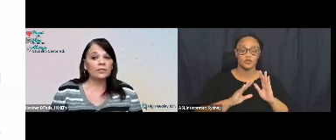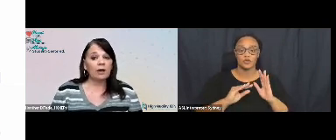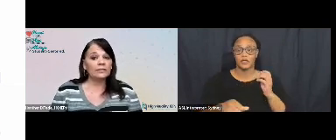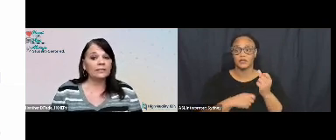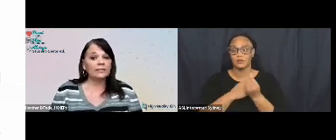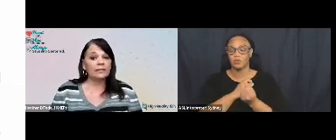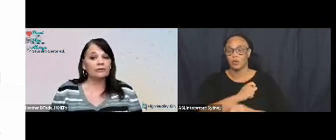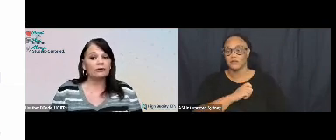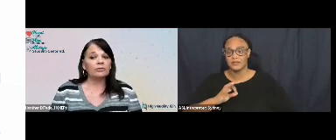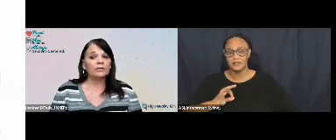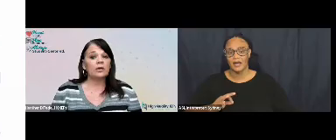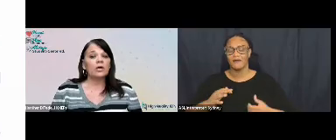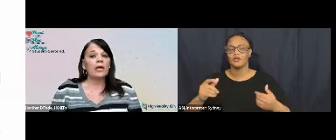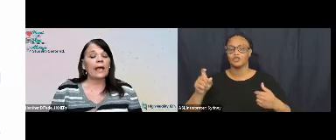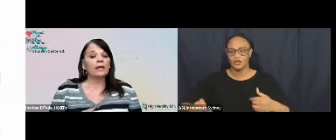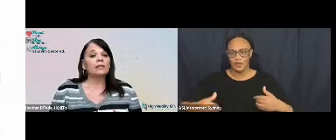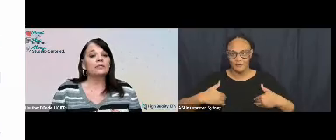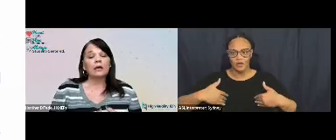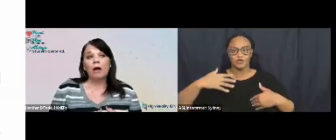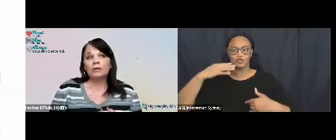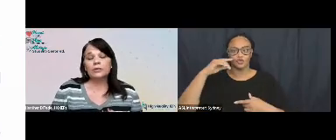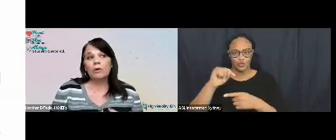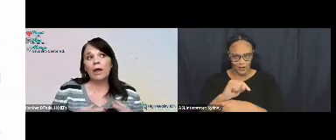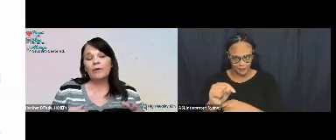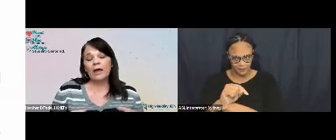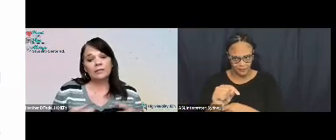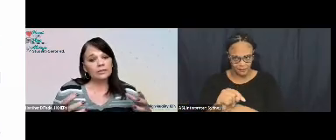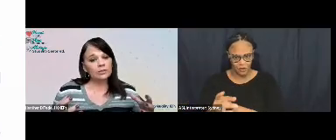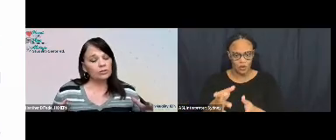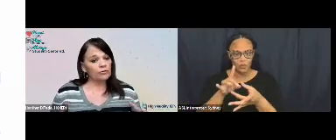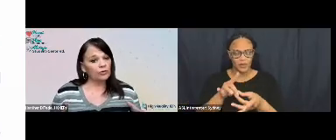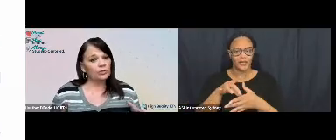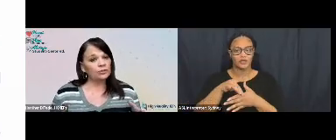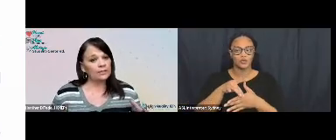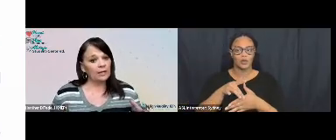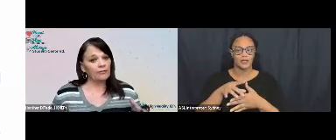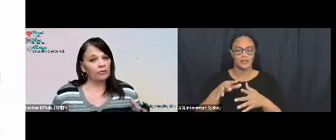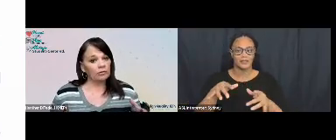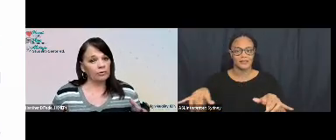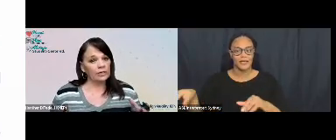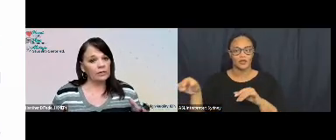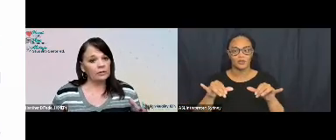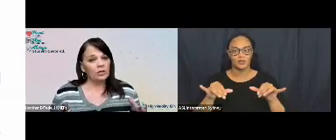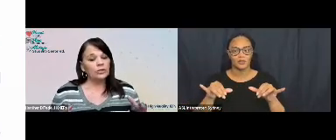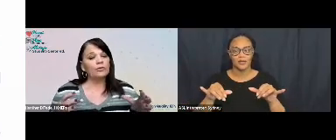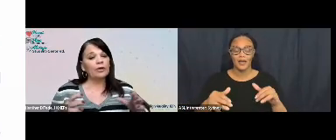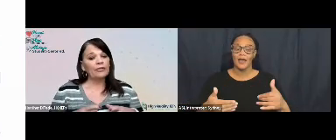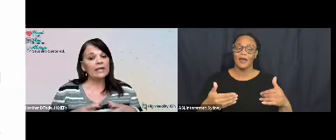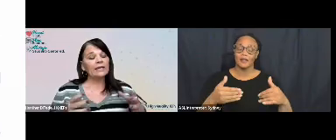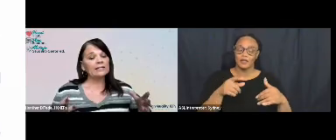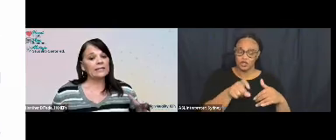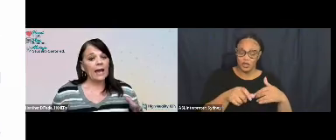in those content standards and also have access to universal design for learning so that they can